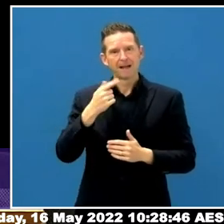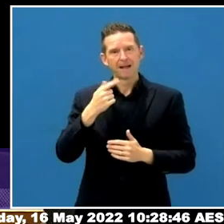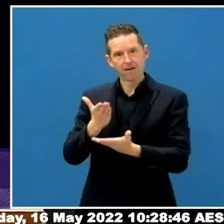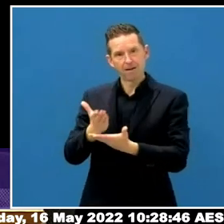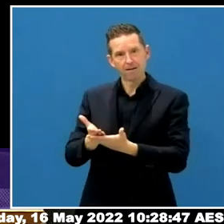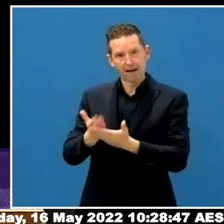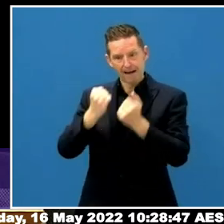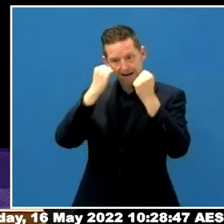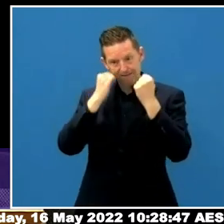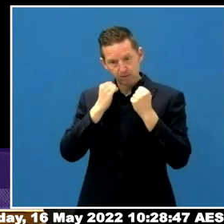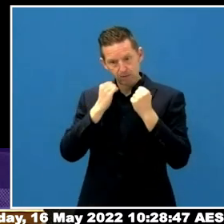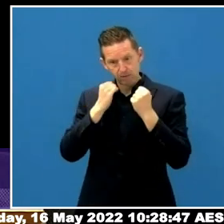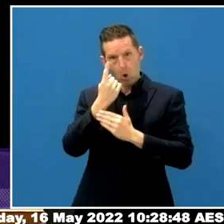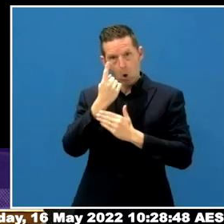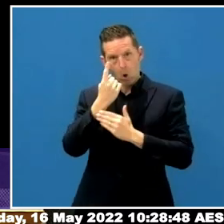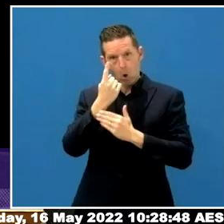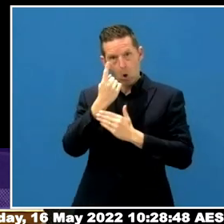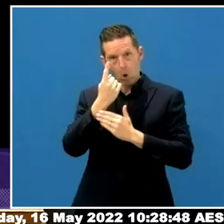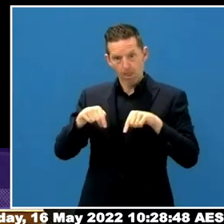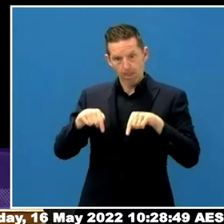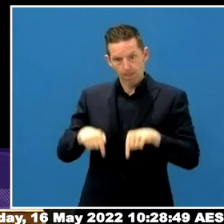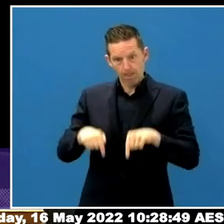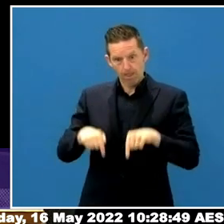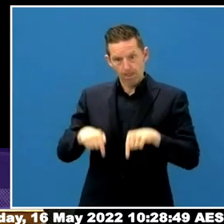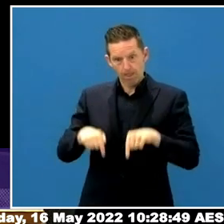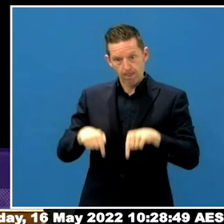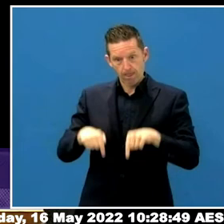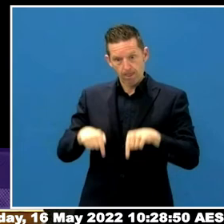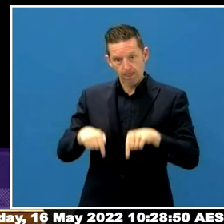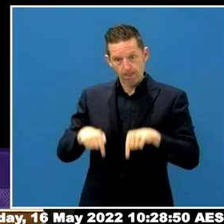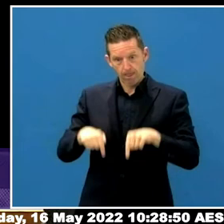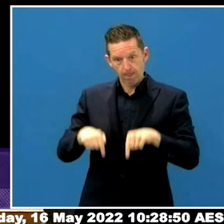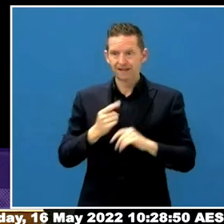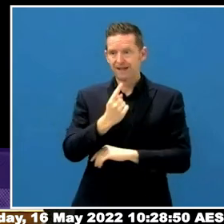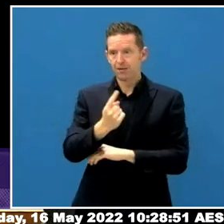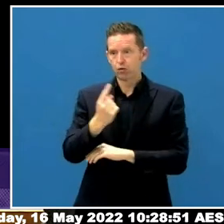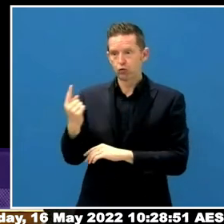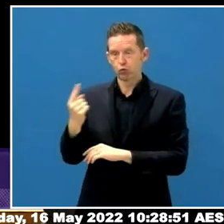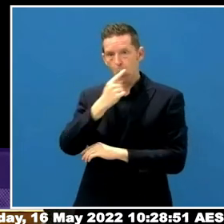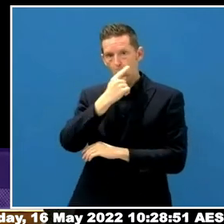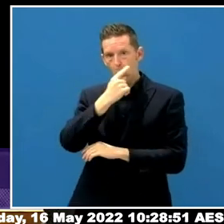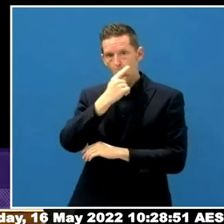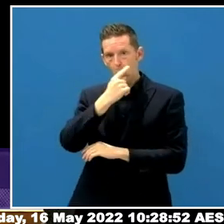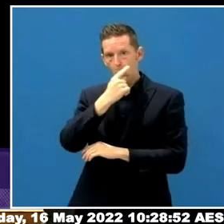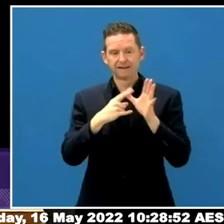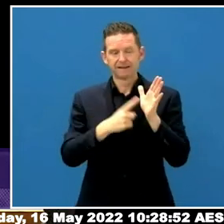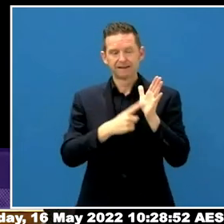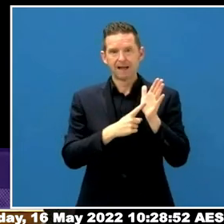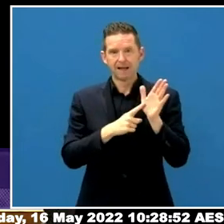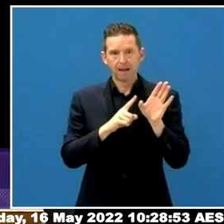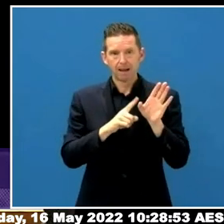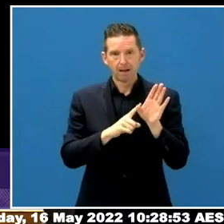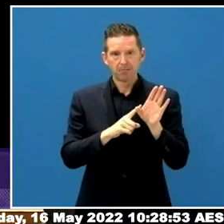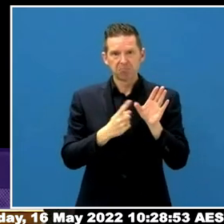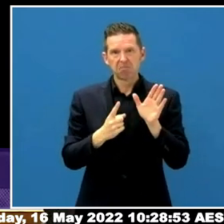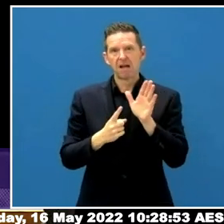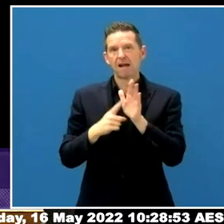study. Each of the witnesses today, Sally, Lilly and Suzie, will tell the Royal